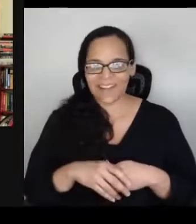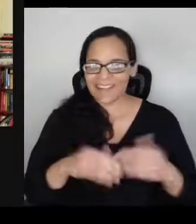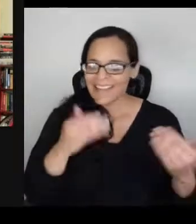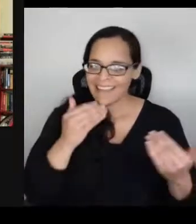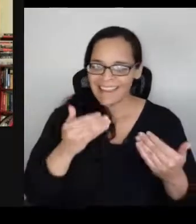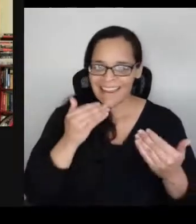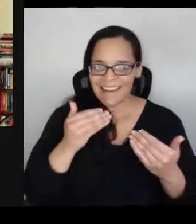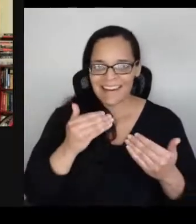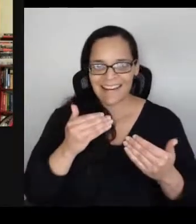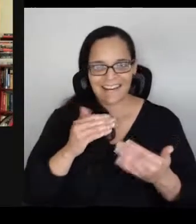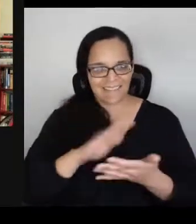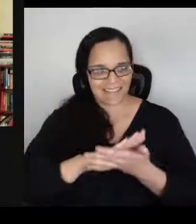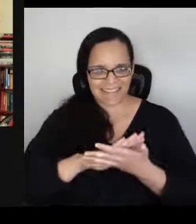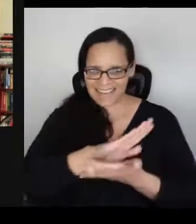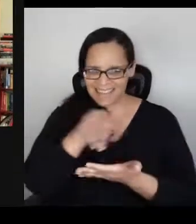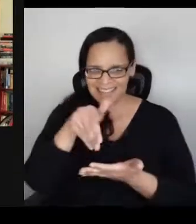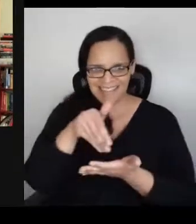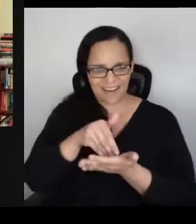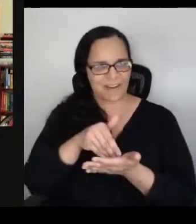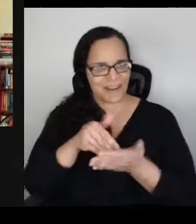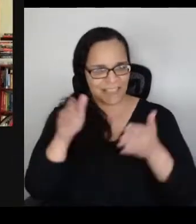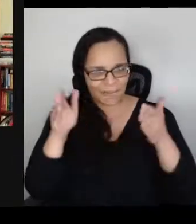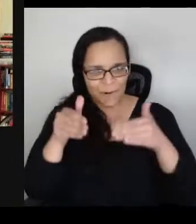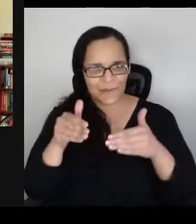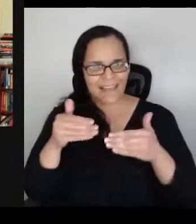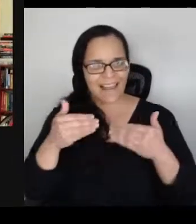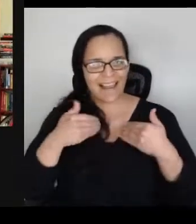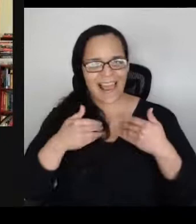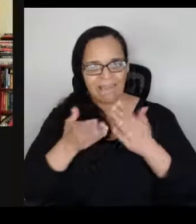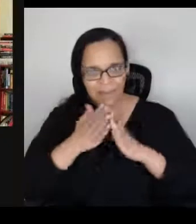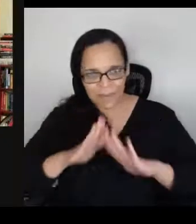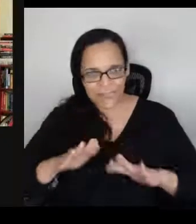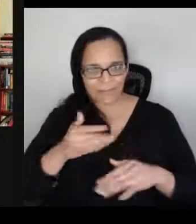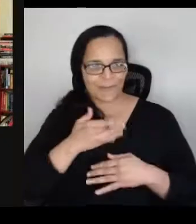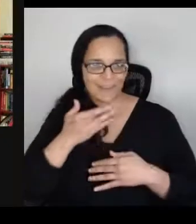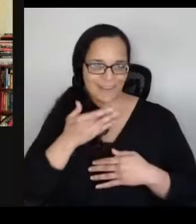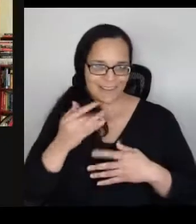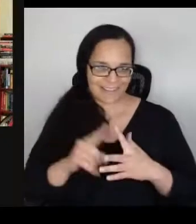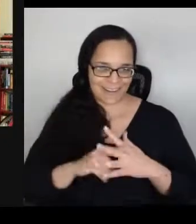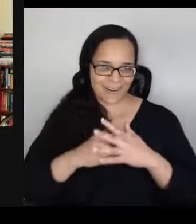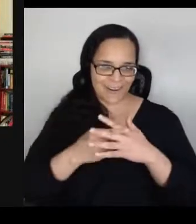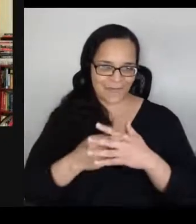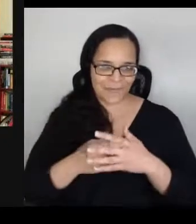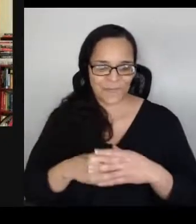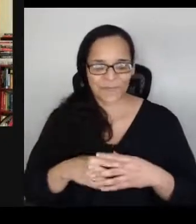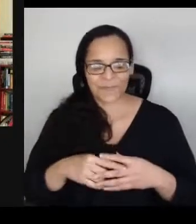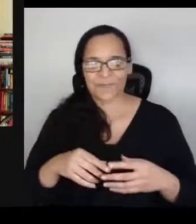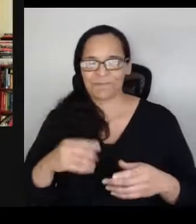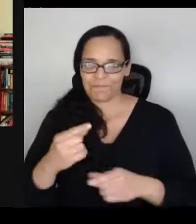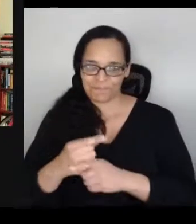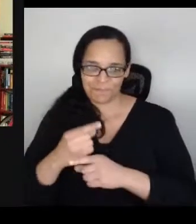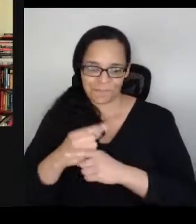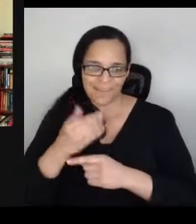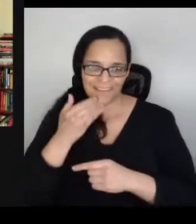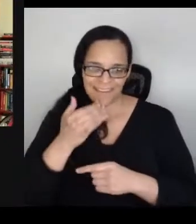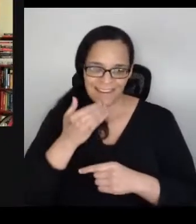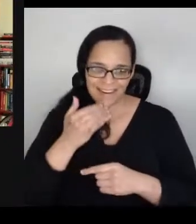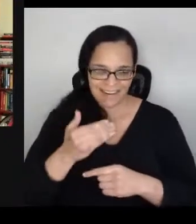and give a peaceful feeling, so I hope you-- Indeed created a great context for the conversation to come.